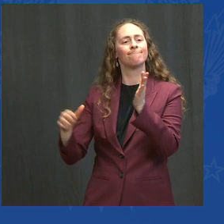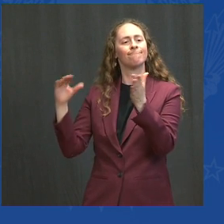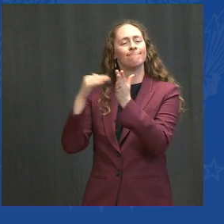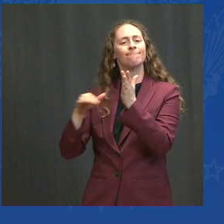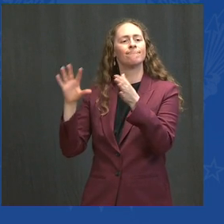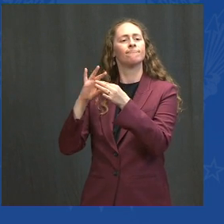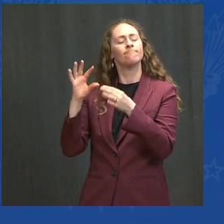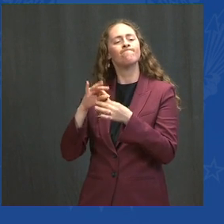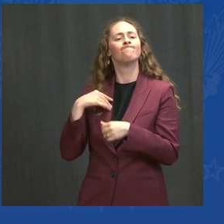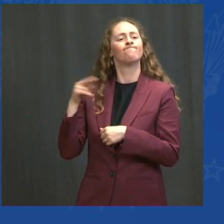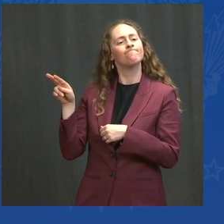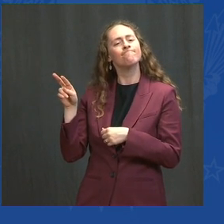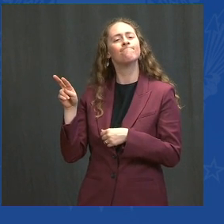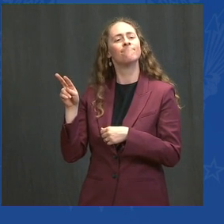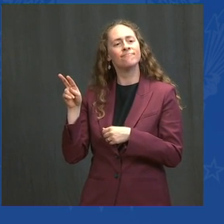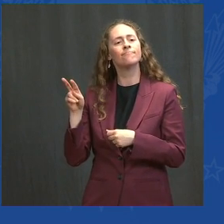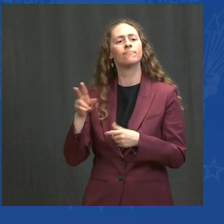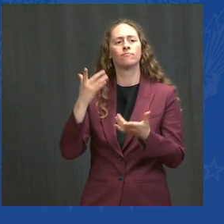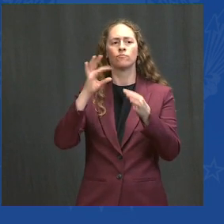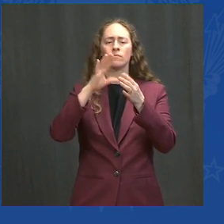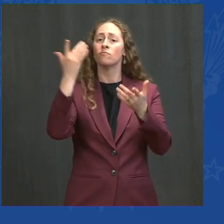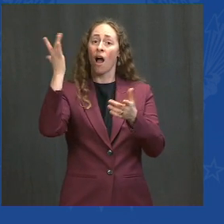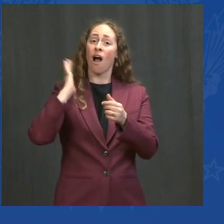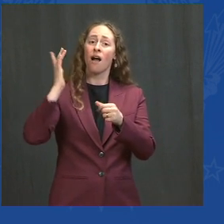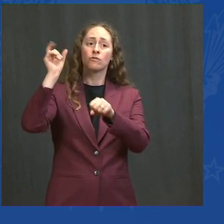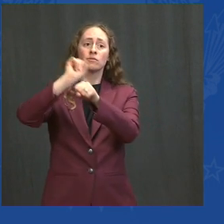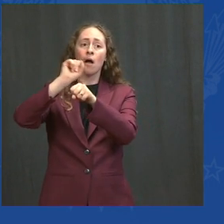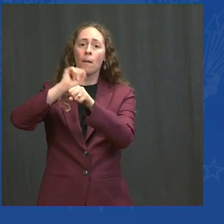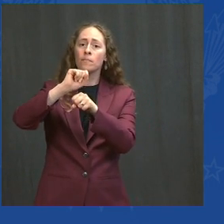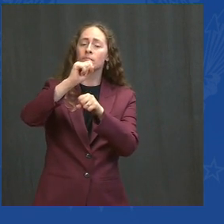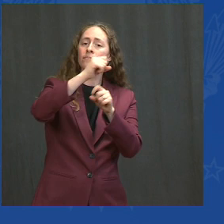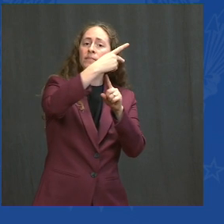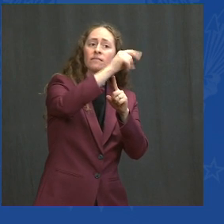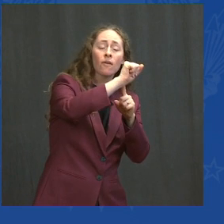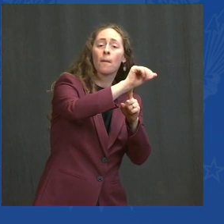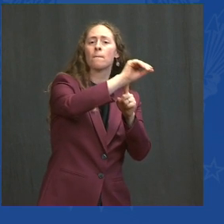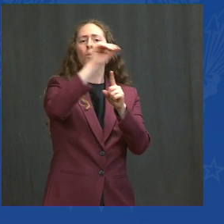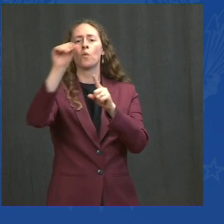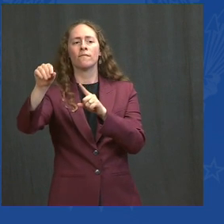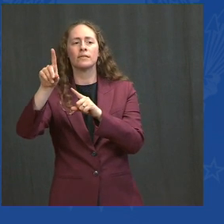a little steel town. And he said -- and the deal is going to deliver breathing room.